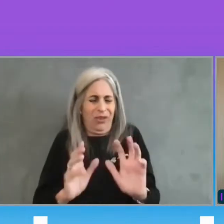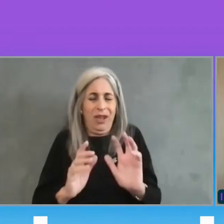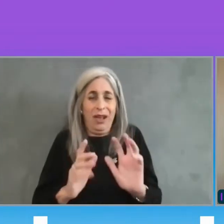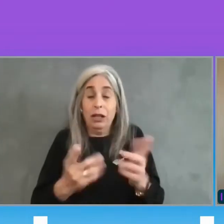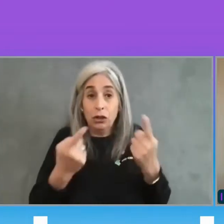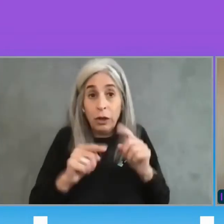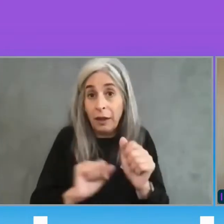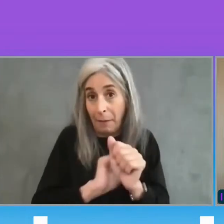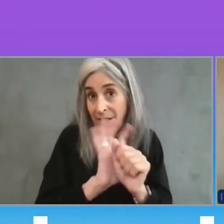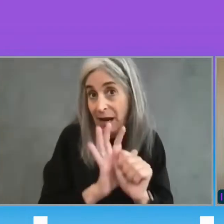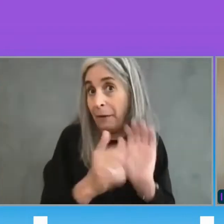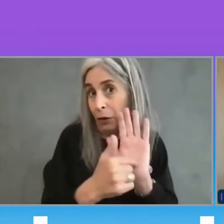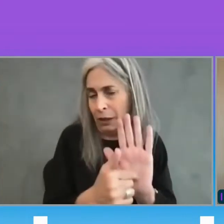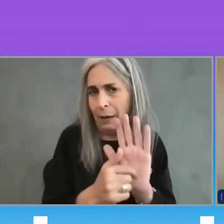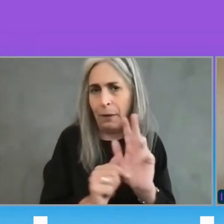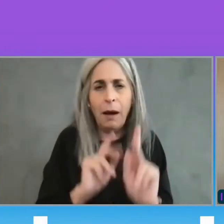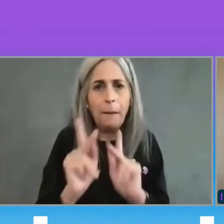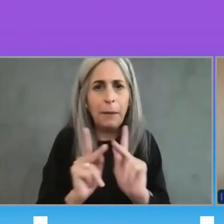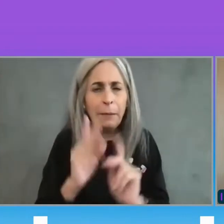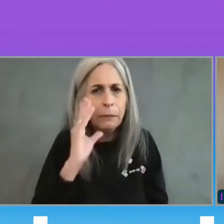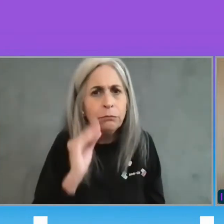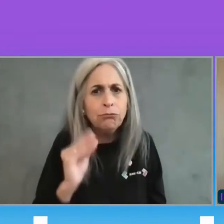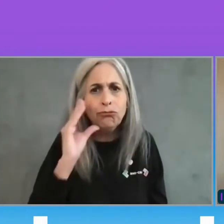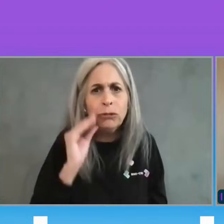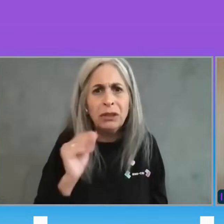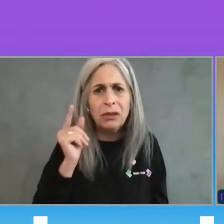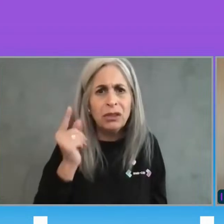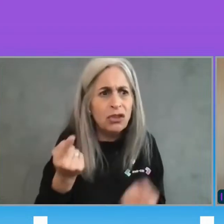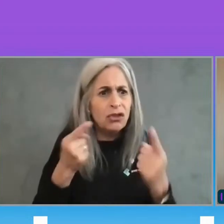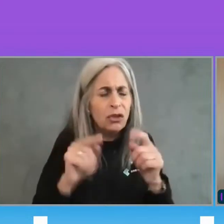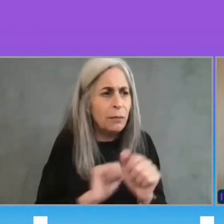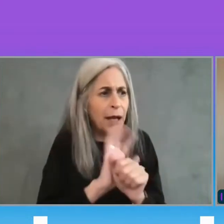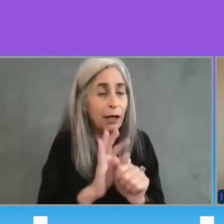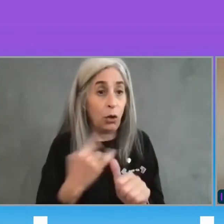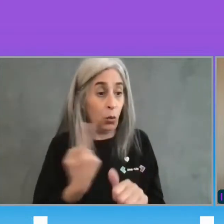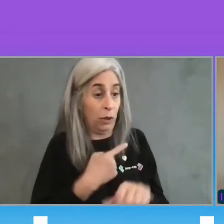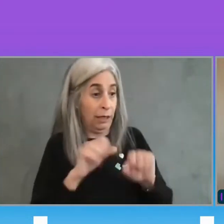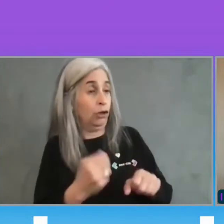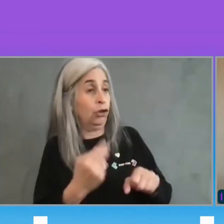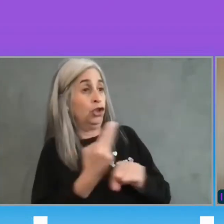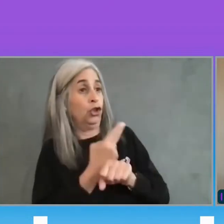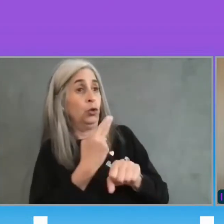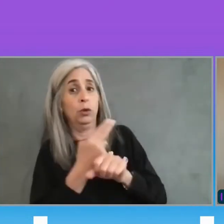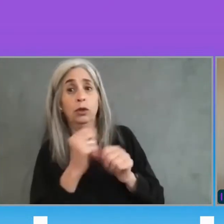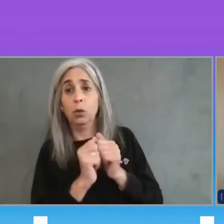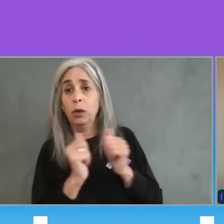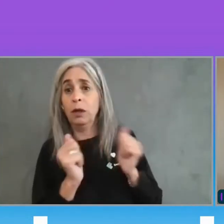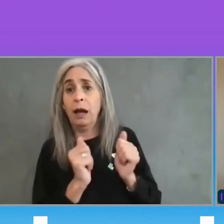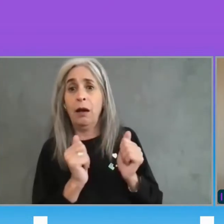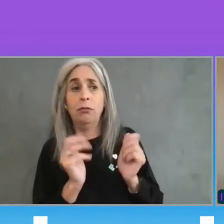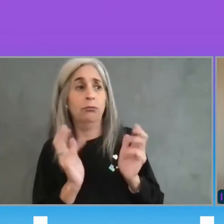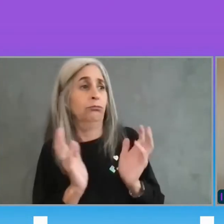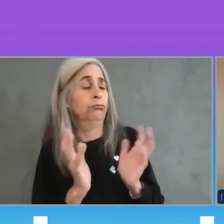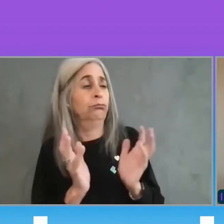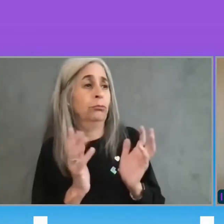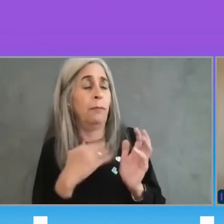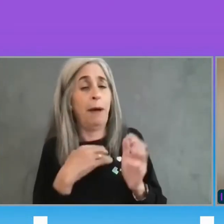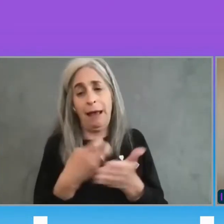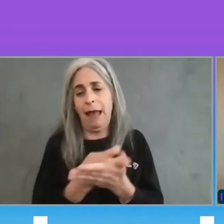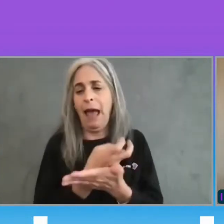during the pandemic, what people went through when we could use